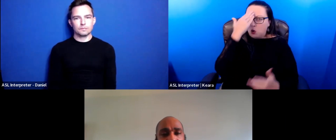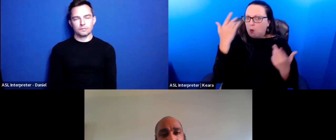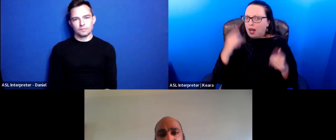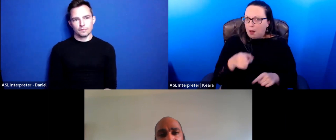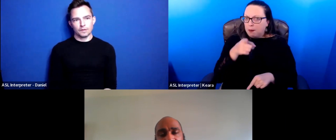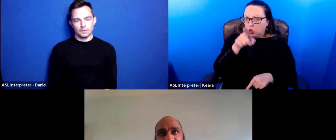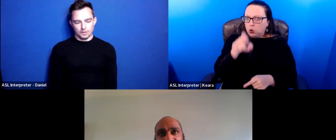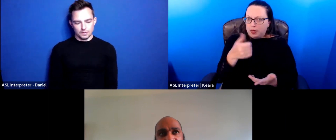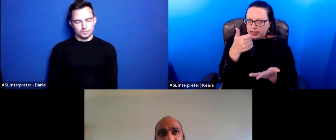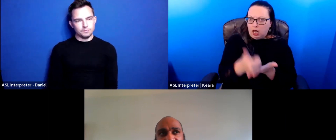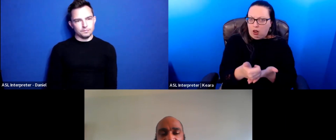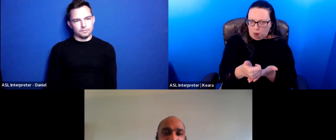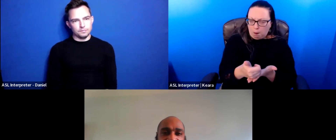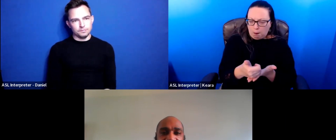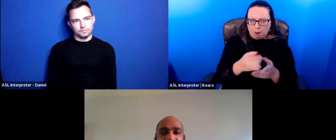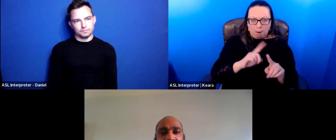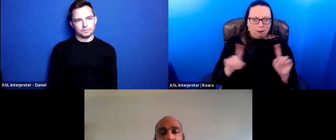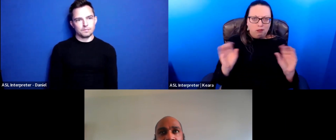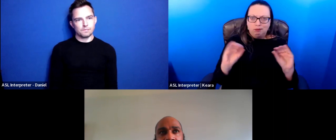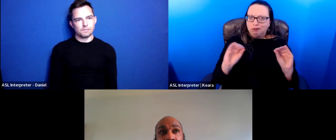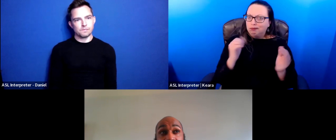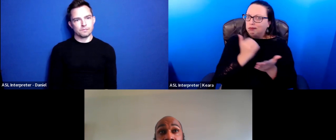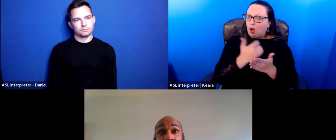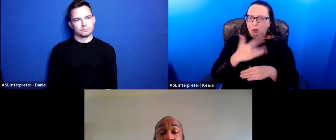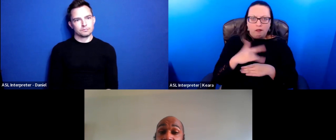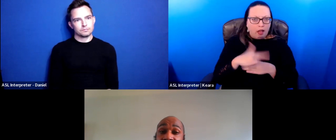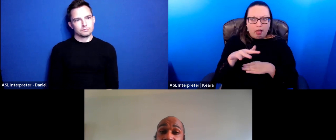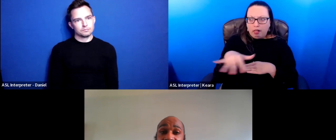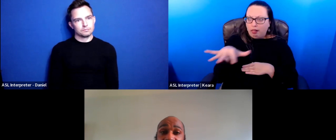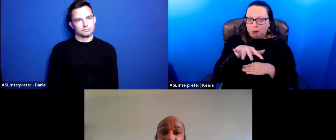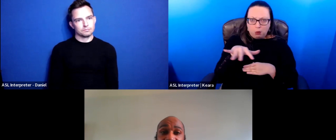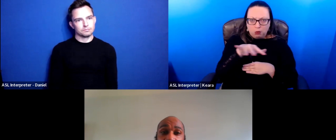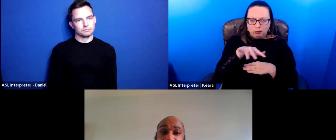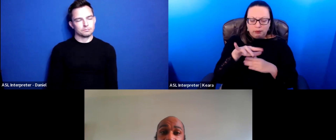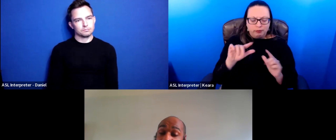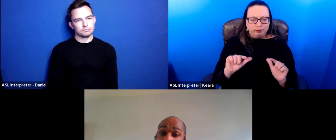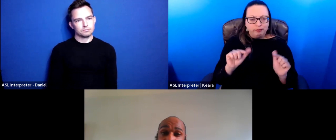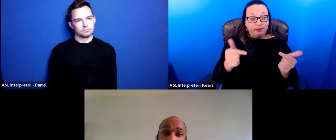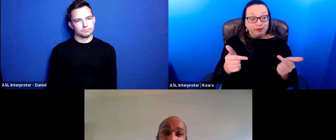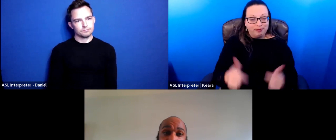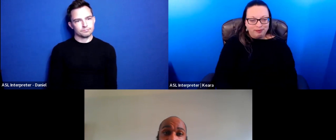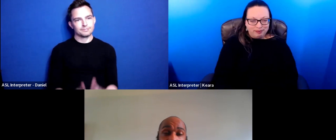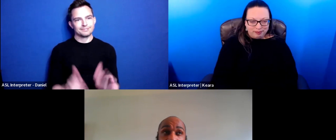help." But, but there wasn't any help around where I was located as far as brain injury went, or,